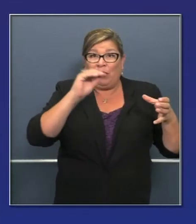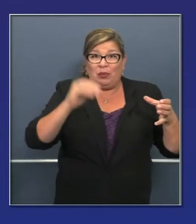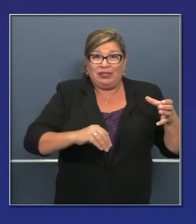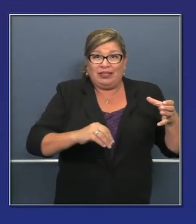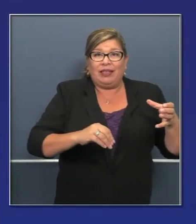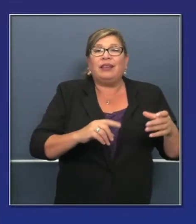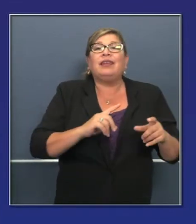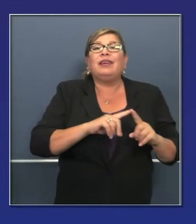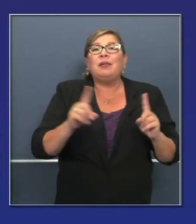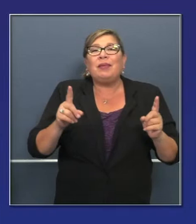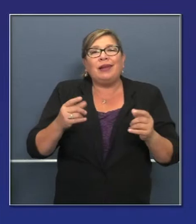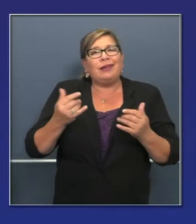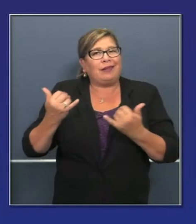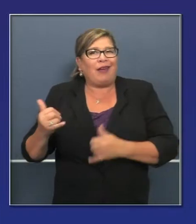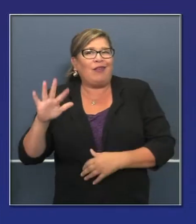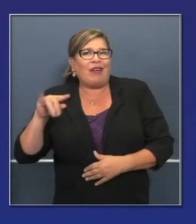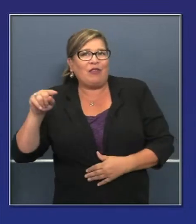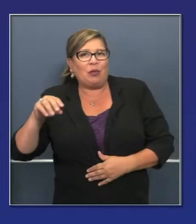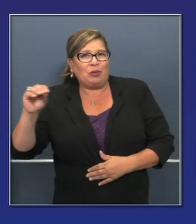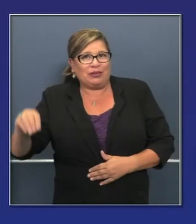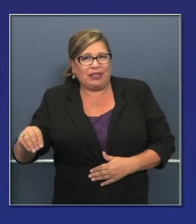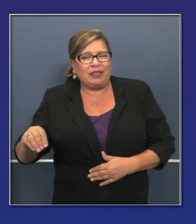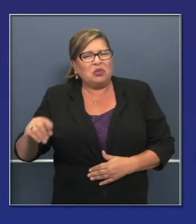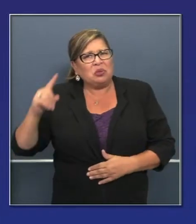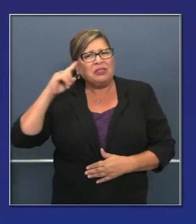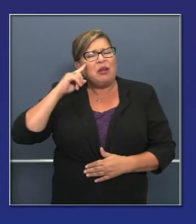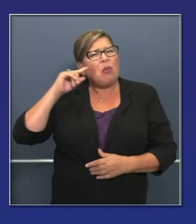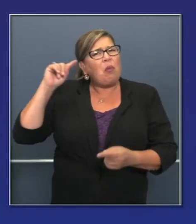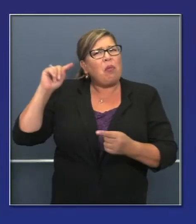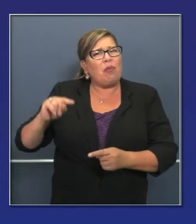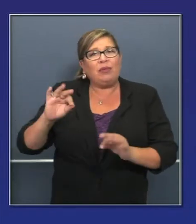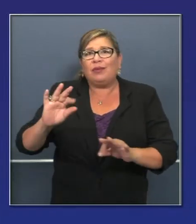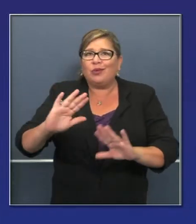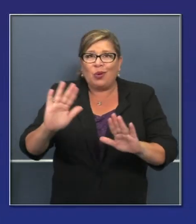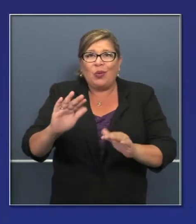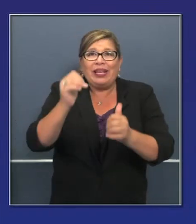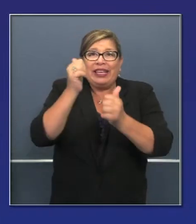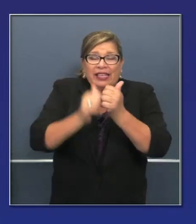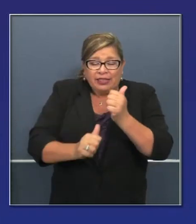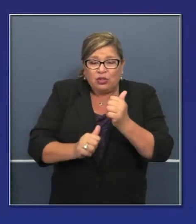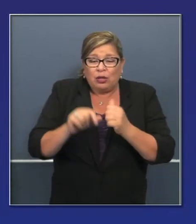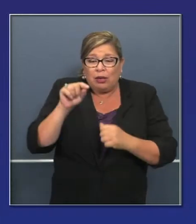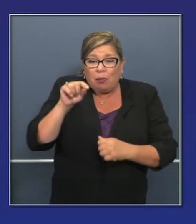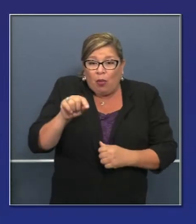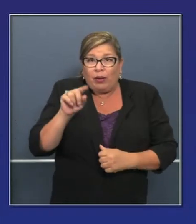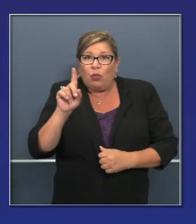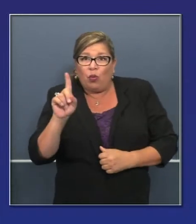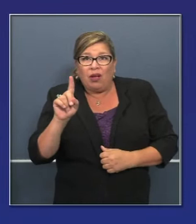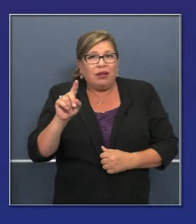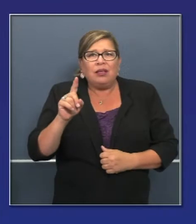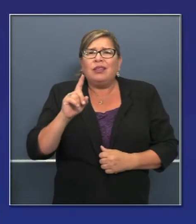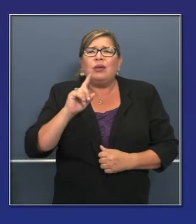point is profoundly impactful and so I provided this additional slide that gives you a sense of